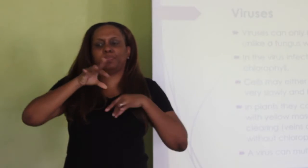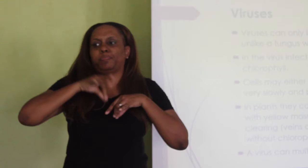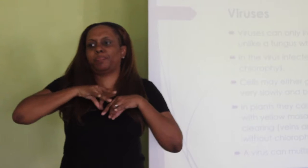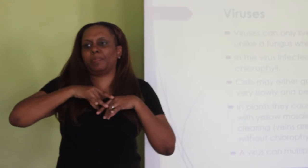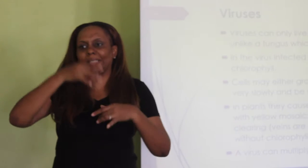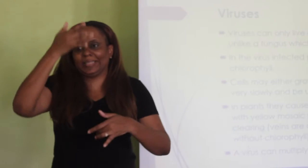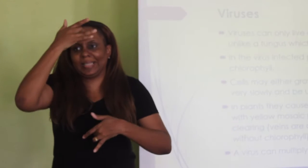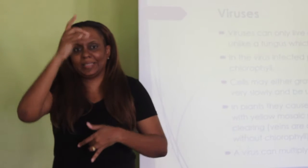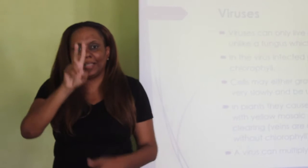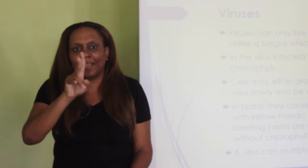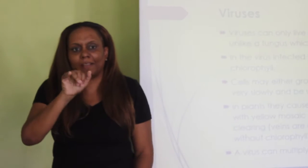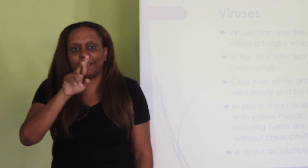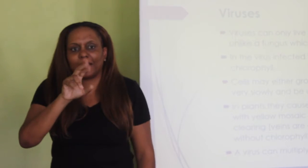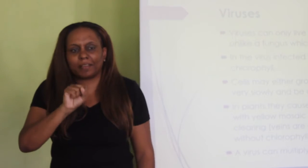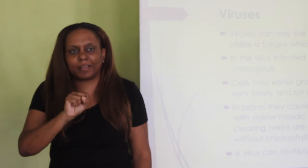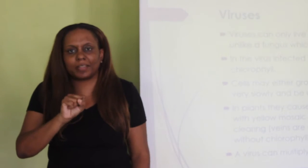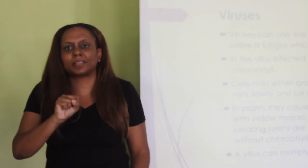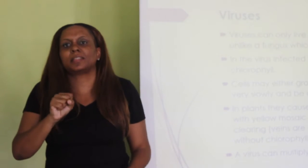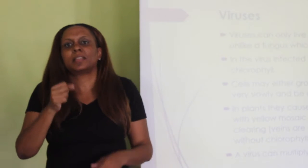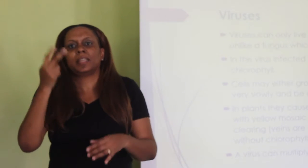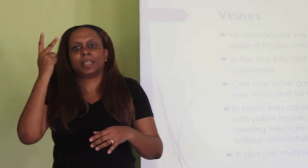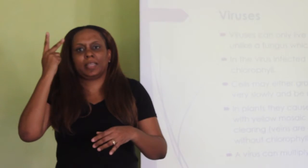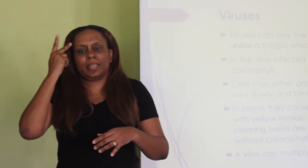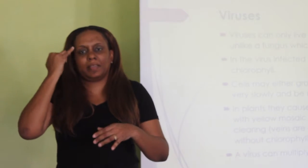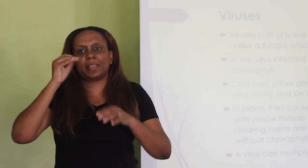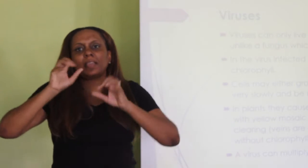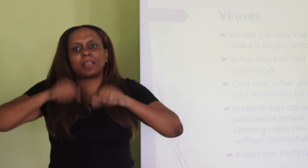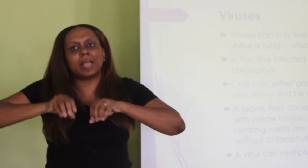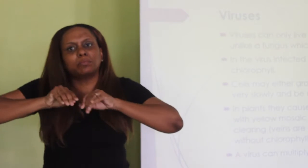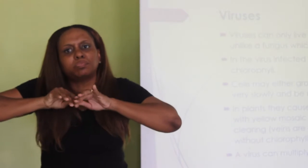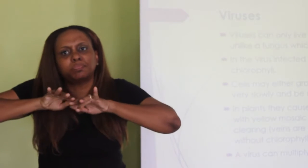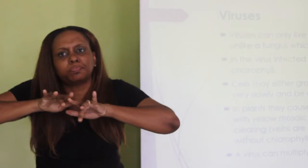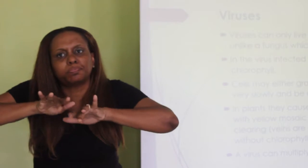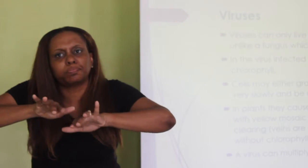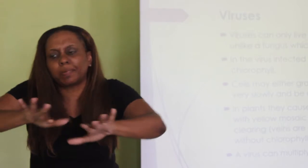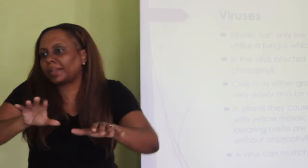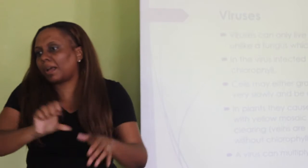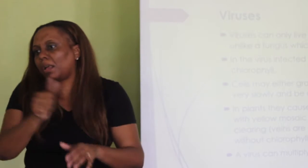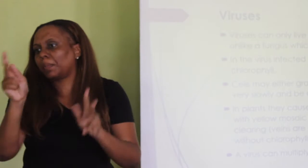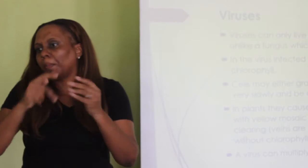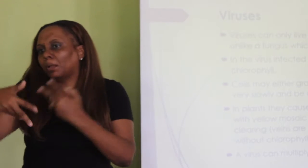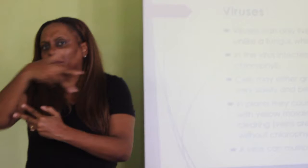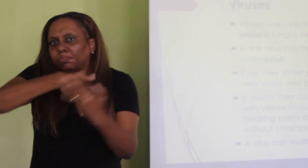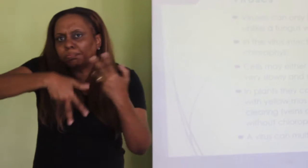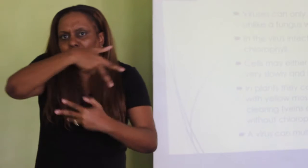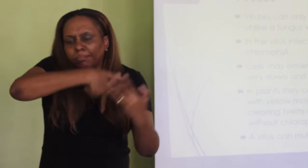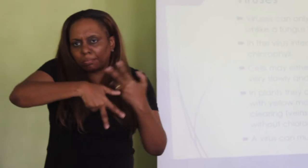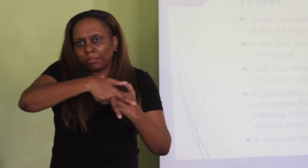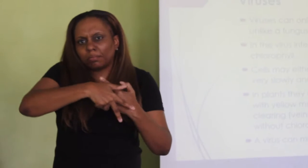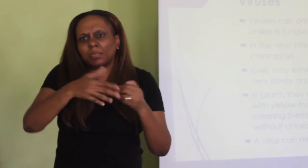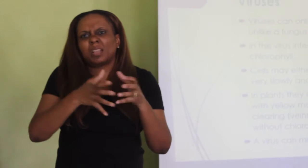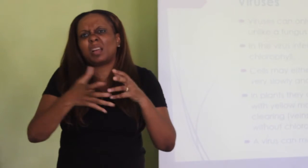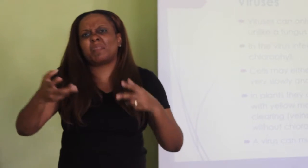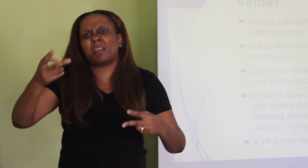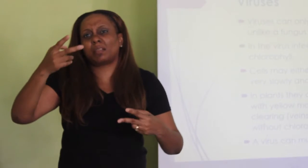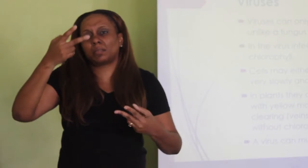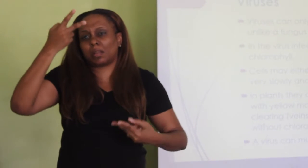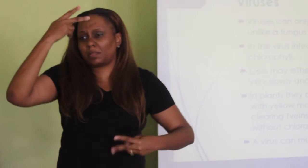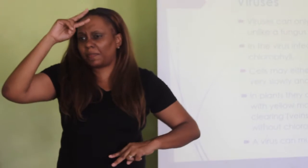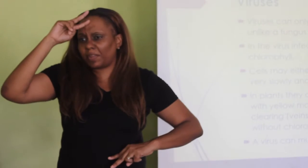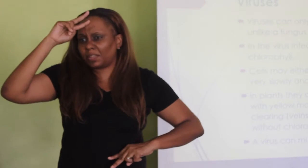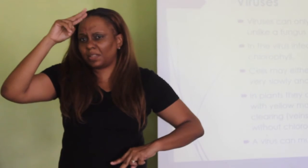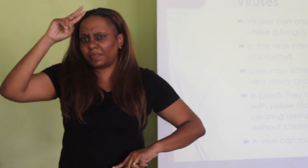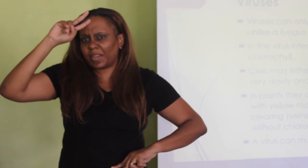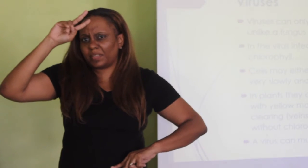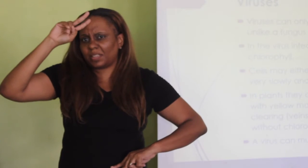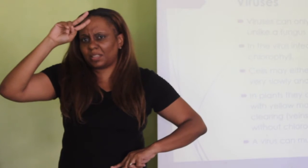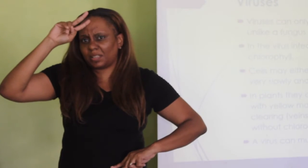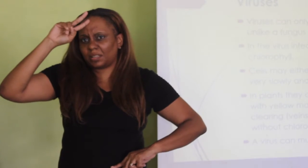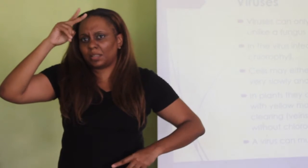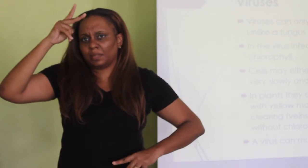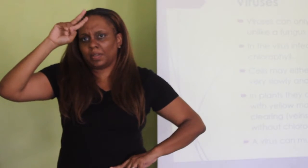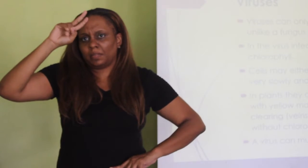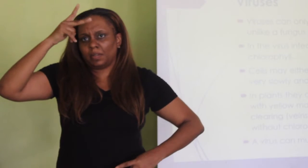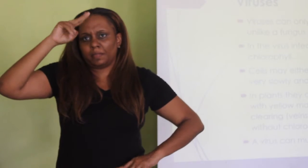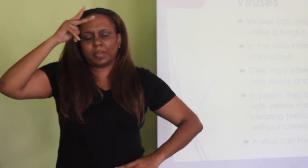turn yellow and a lot of times a lot of our viruses um the the yellow the thesis horizons